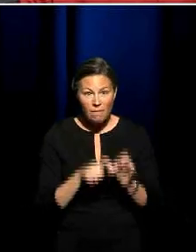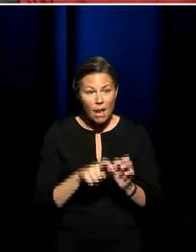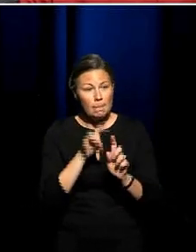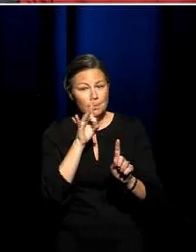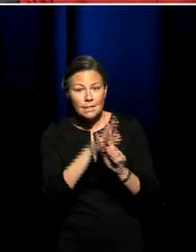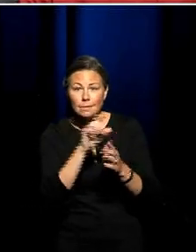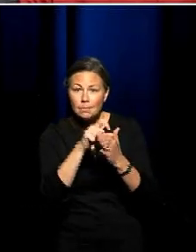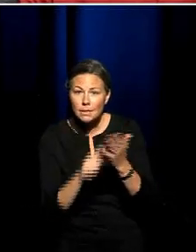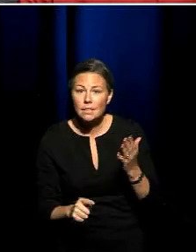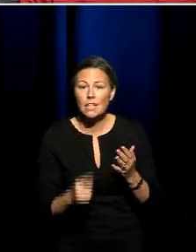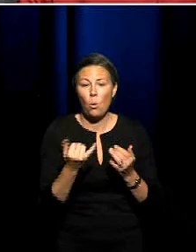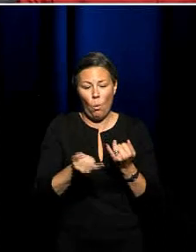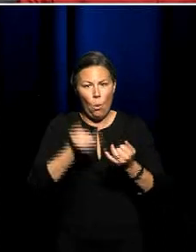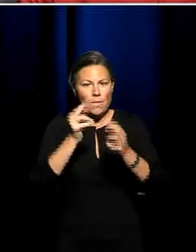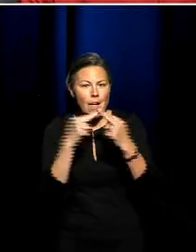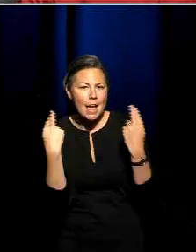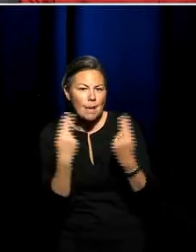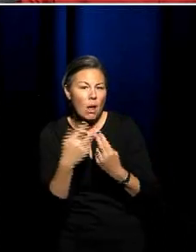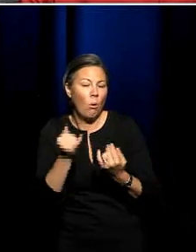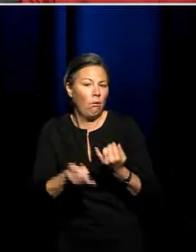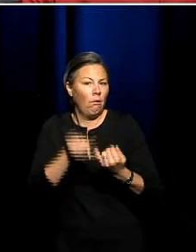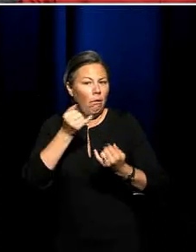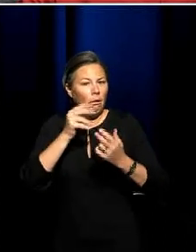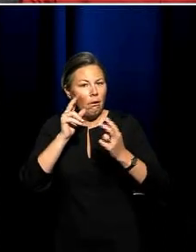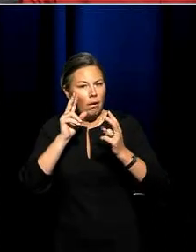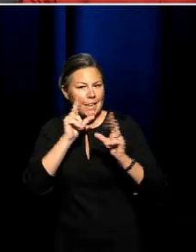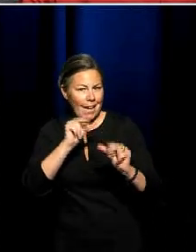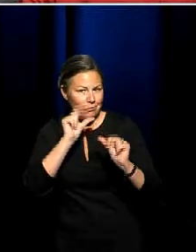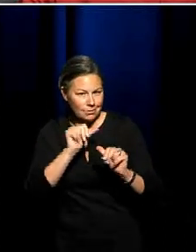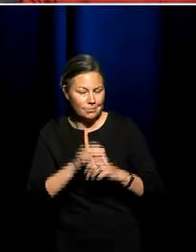members or carers of persons with disability. The consultation process,